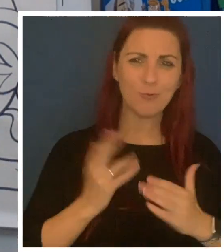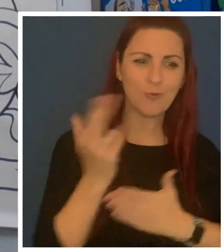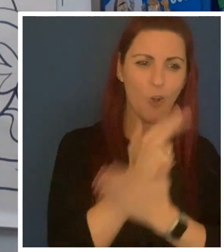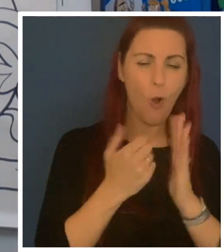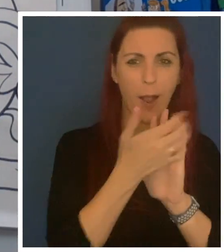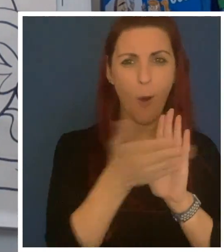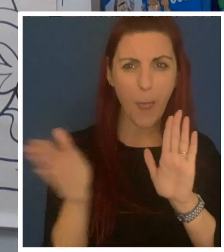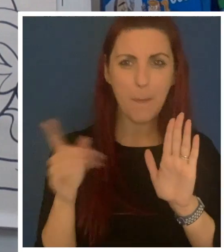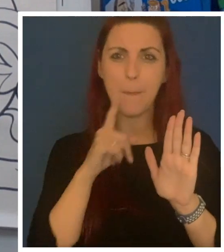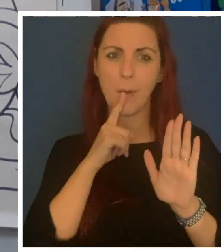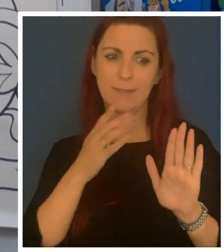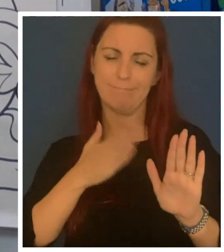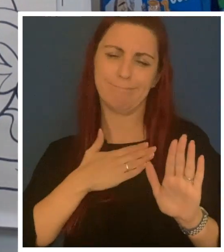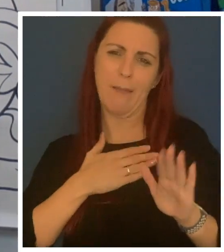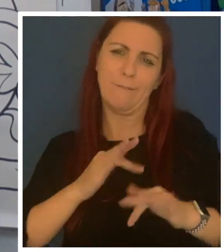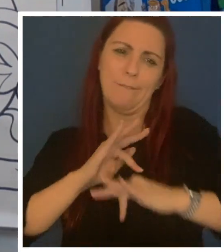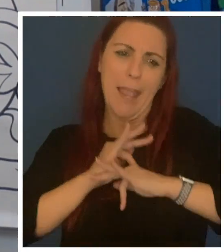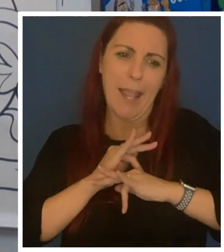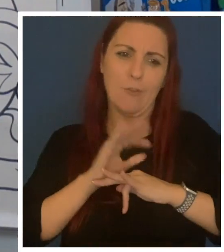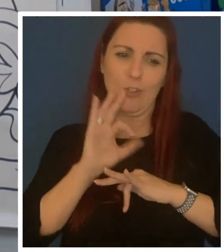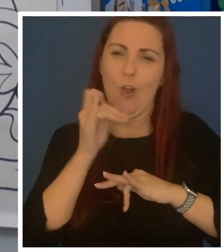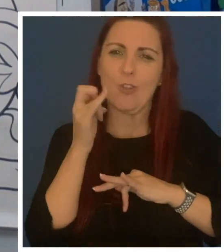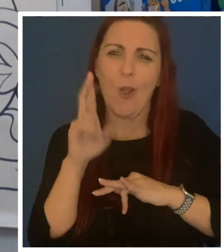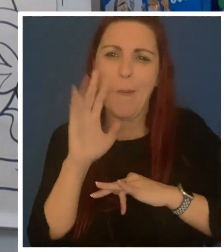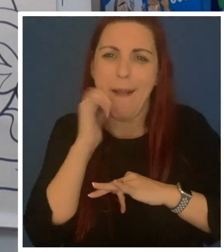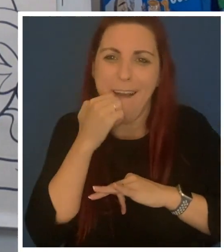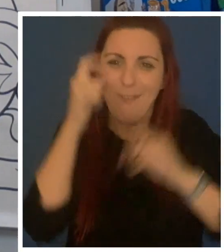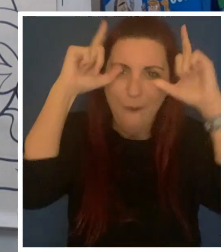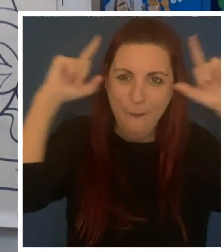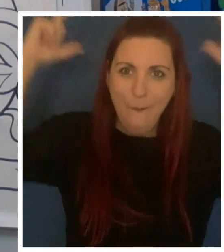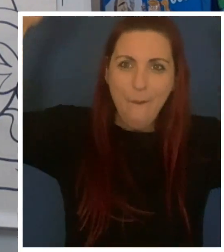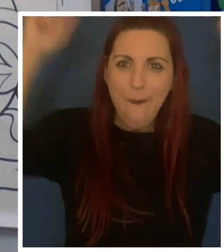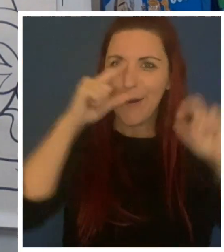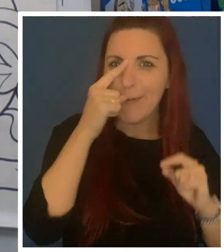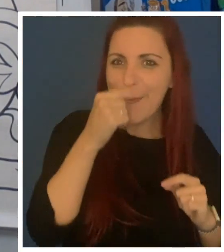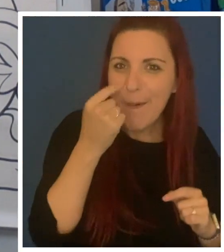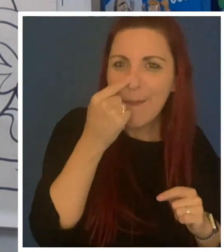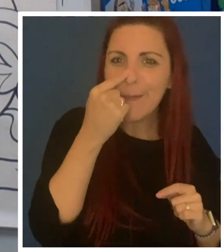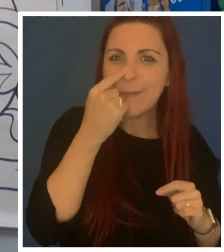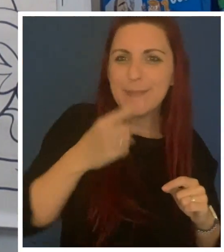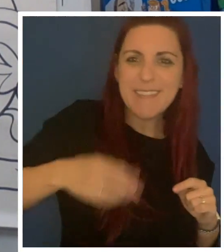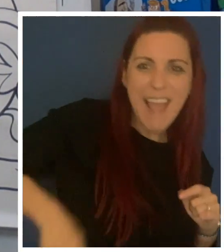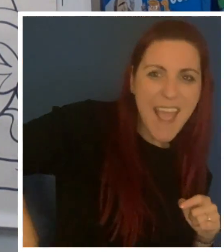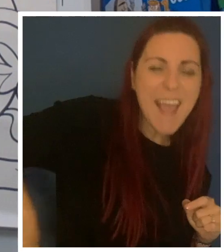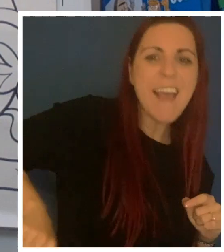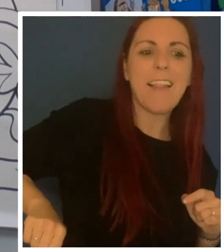I really liked drawing Guzzler with his horns and with his nose and with his tail and he's all green and he's got a big gob on him.